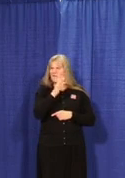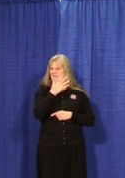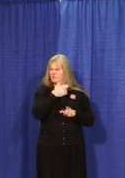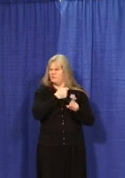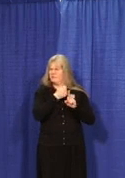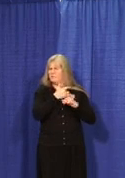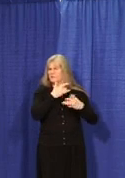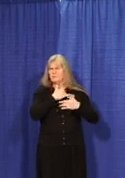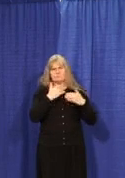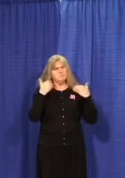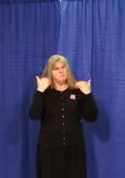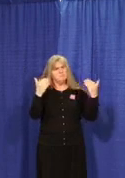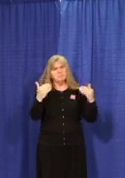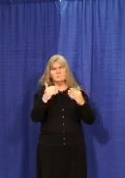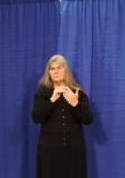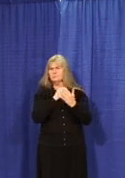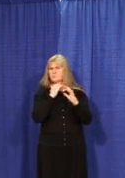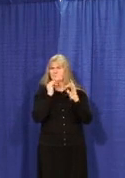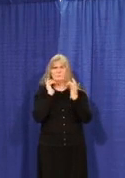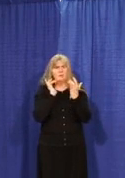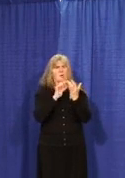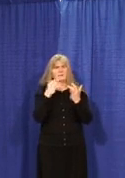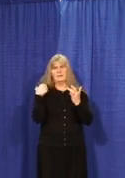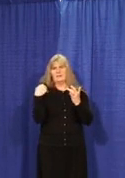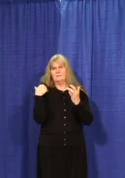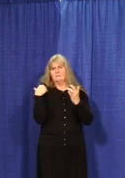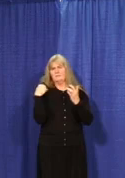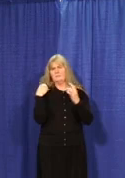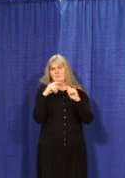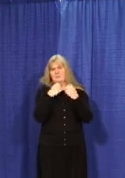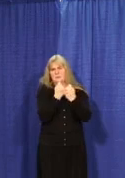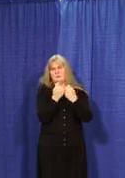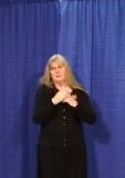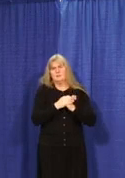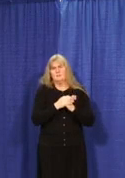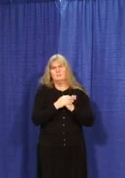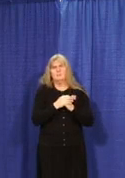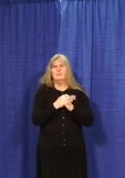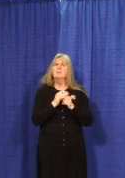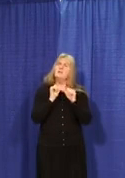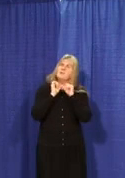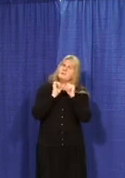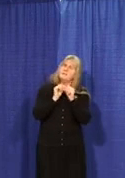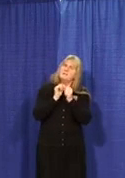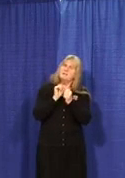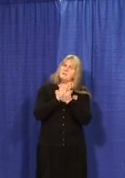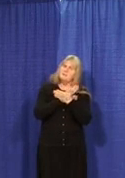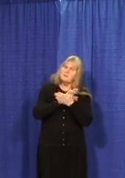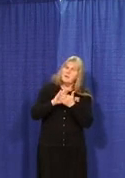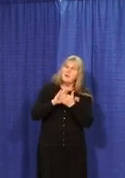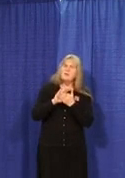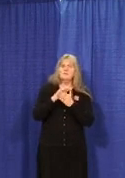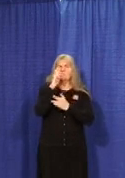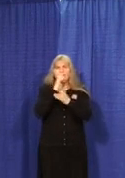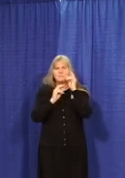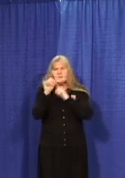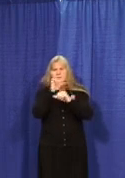Again, please good venue to be kind and patient and respectful of each other, practice the Safe Six.